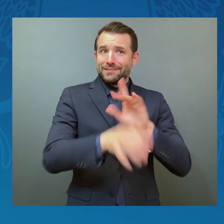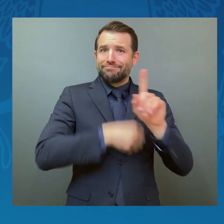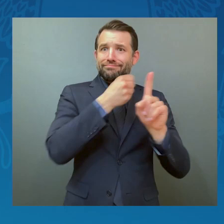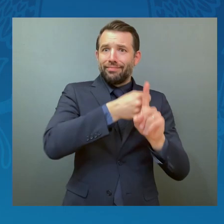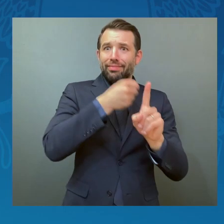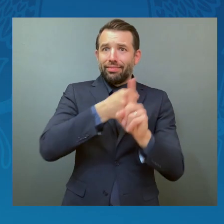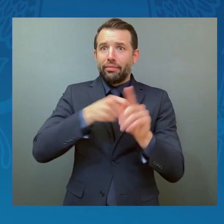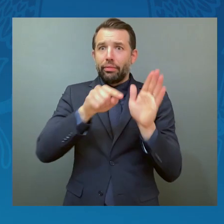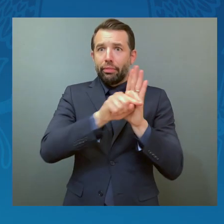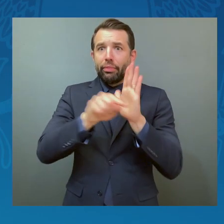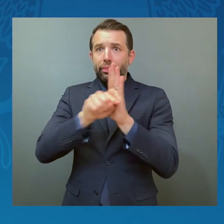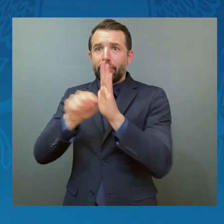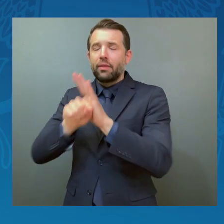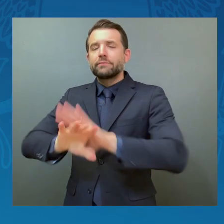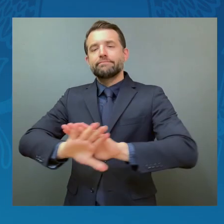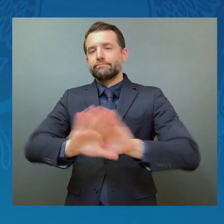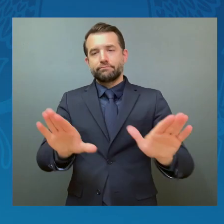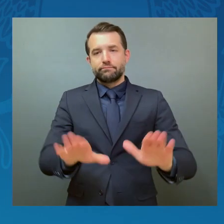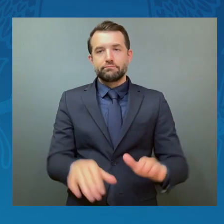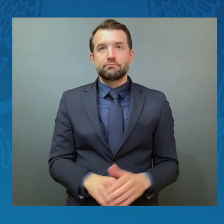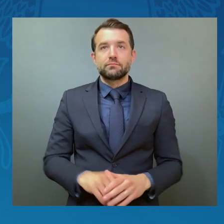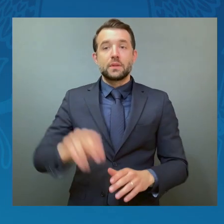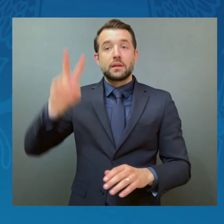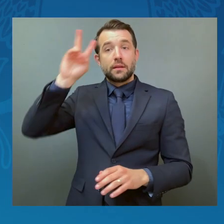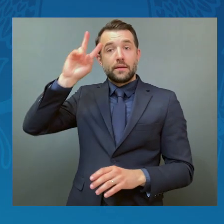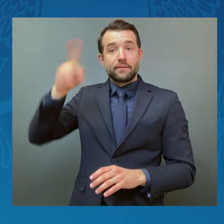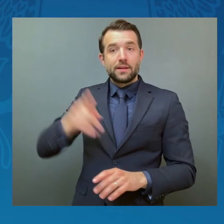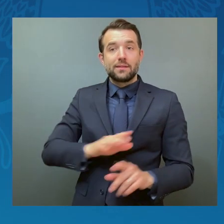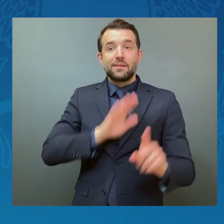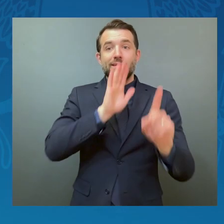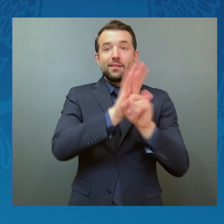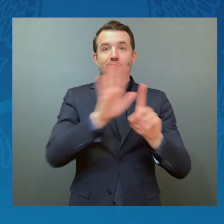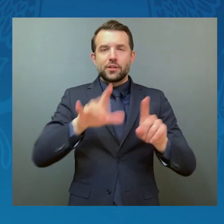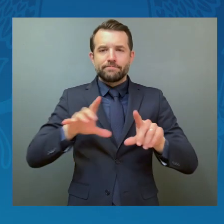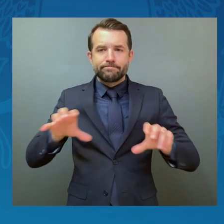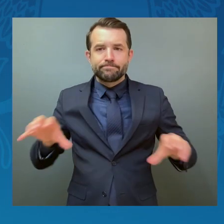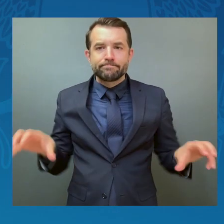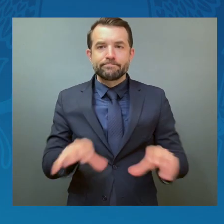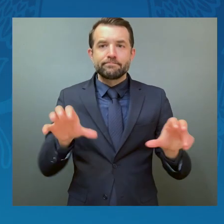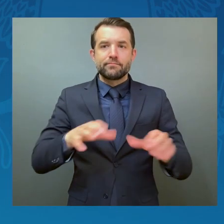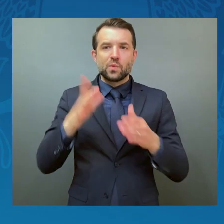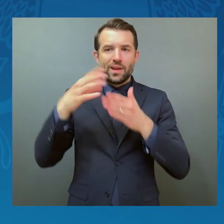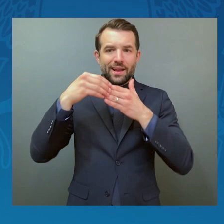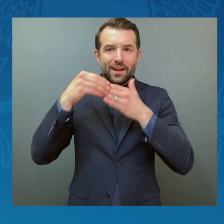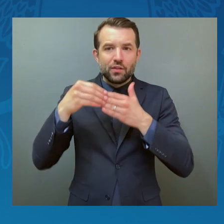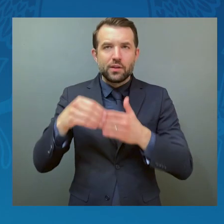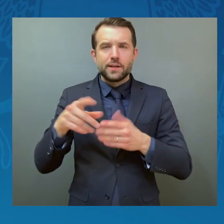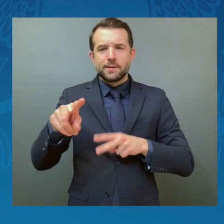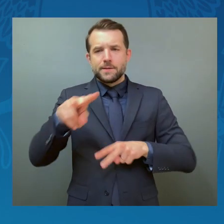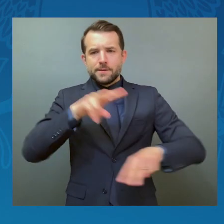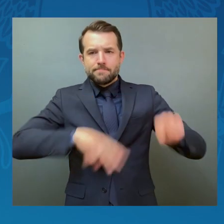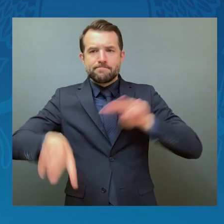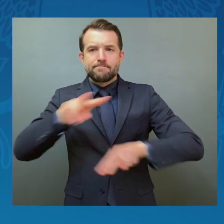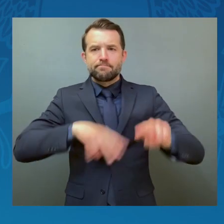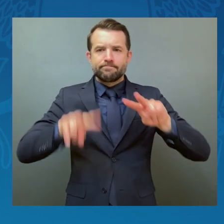through that leadership, we've been looking into challenges that veterans face when applying to have their medical debt fully forgiven.